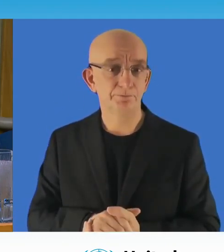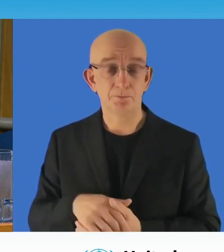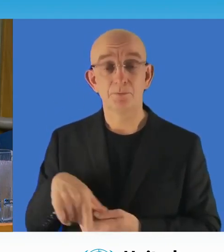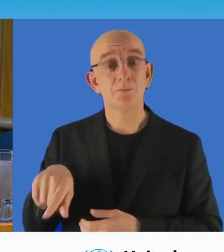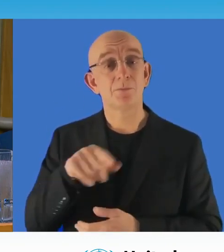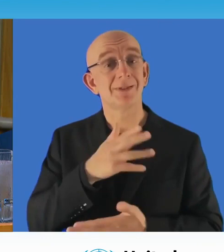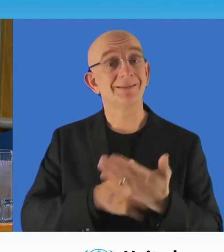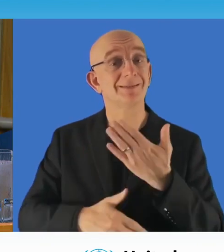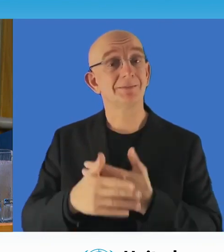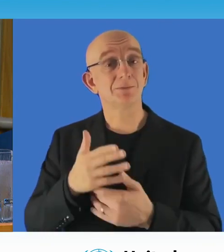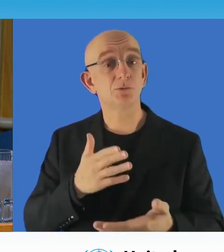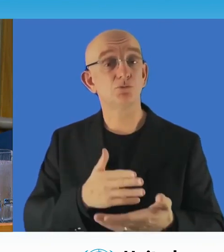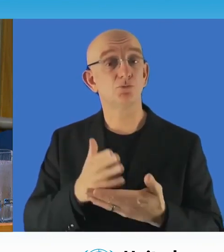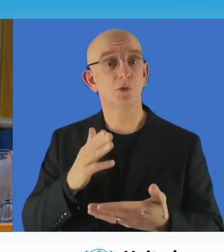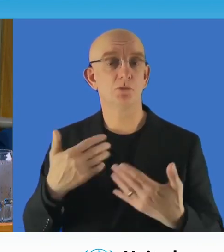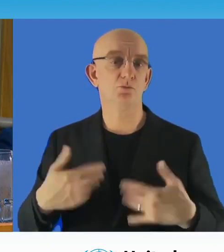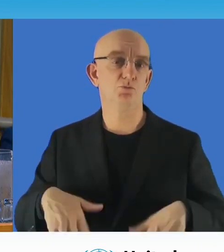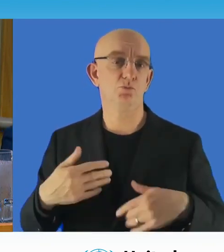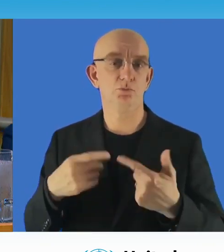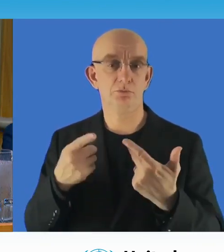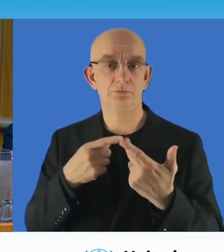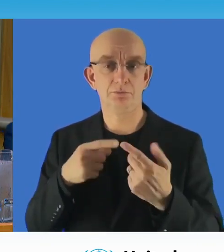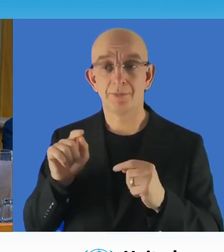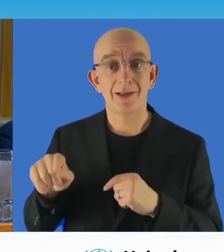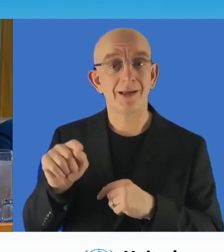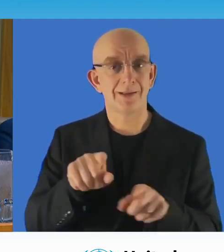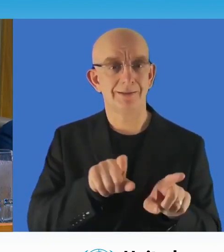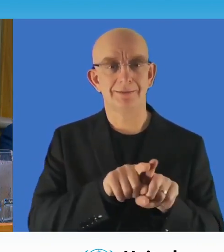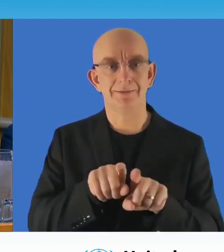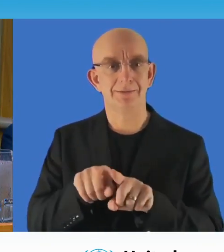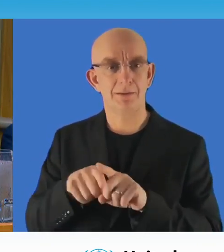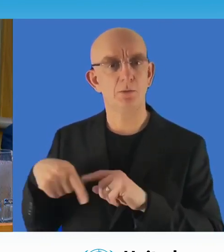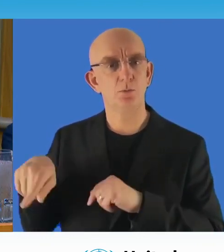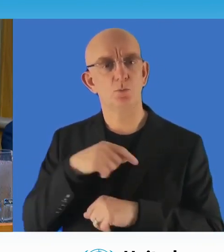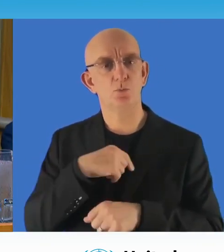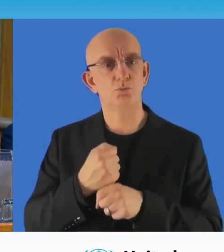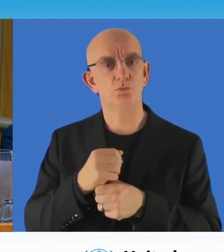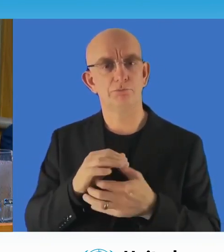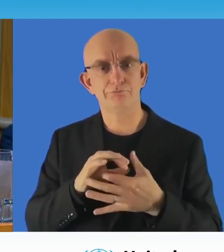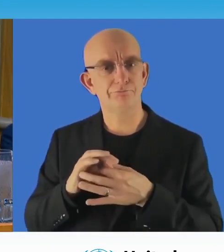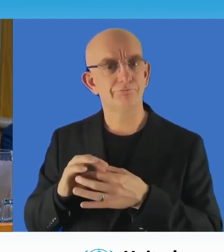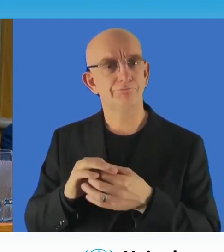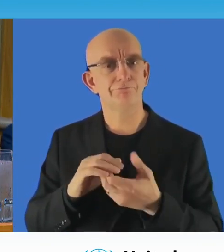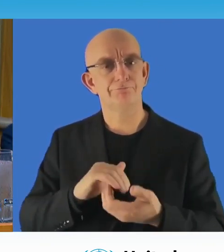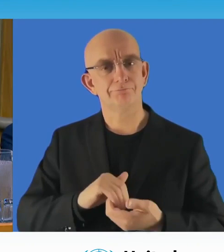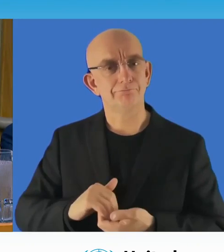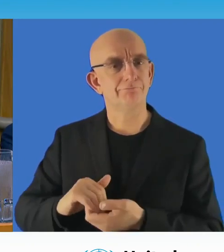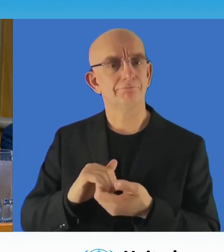and strengthen solidarity by working with fully empowered people with disabilities and their